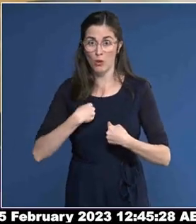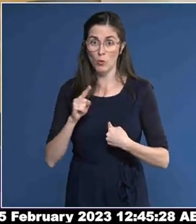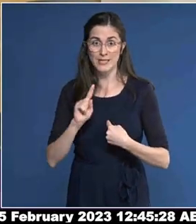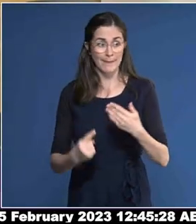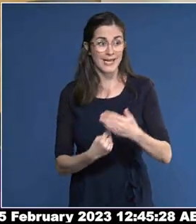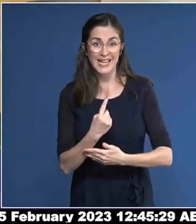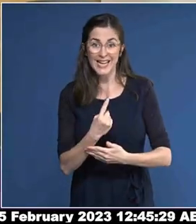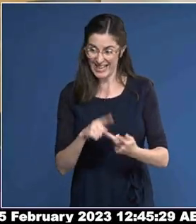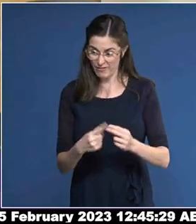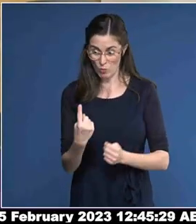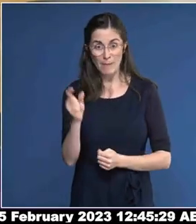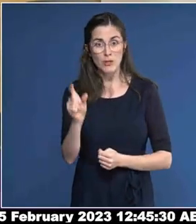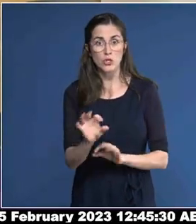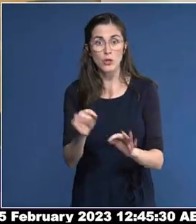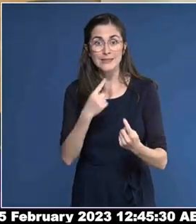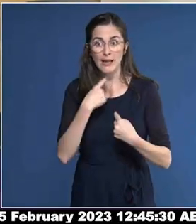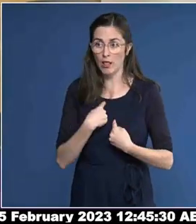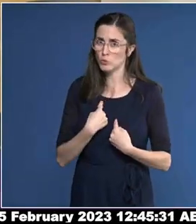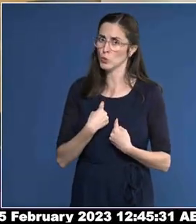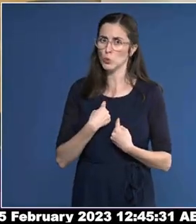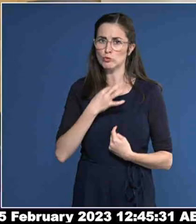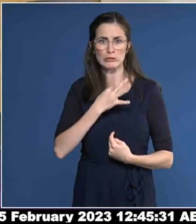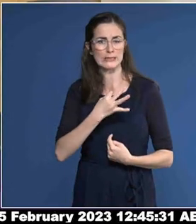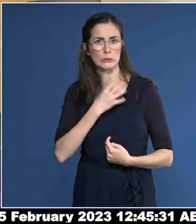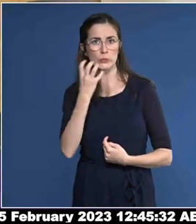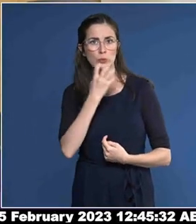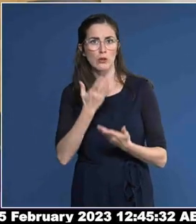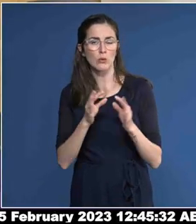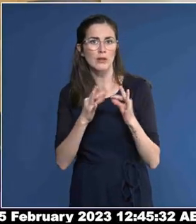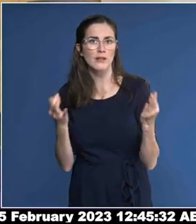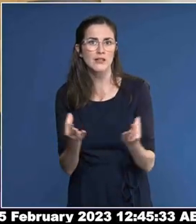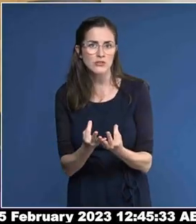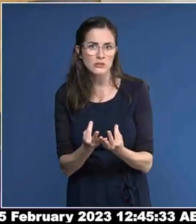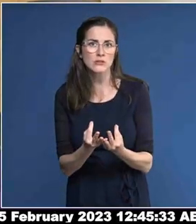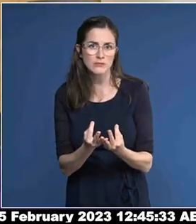So this is the issue for Afford, and I will come to finding 27 in a moment.